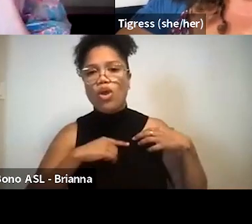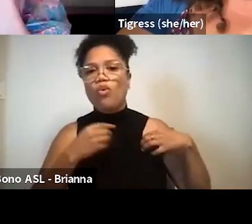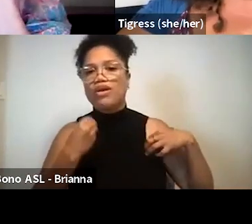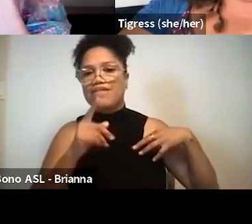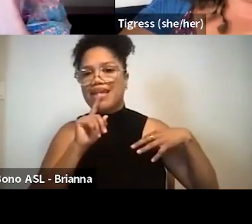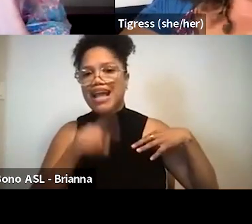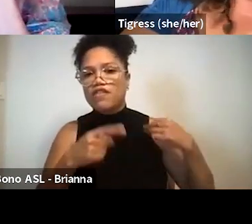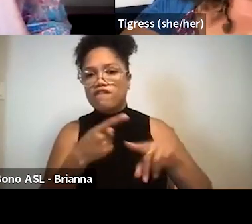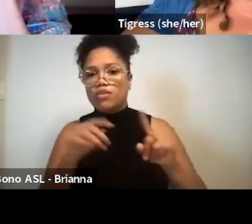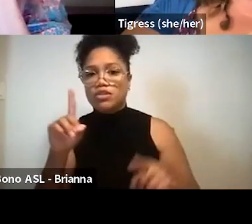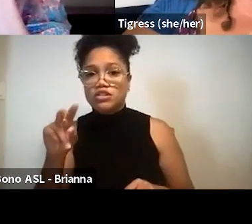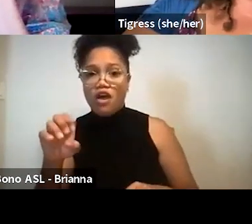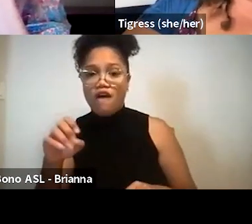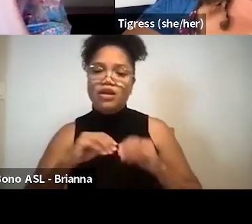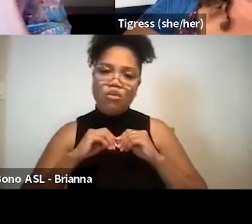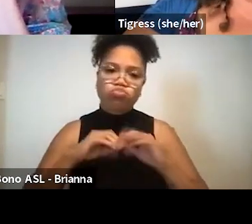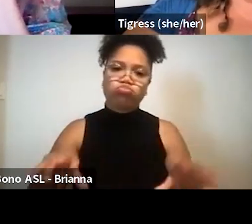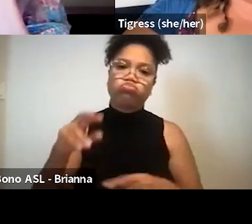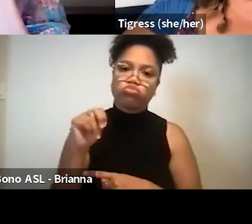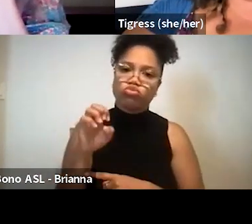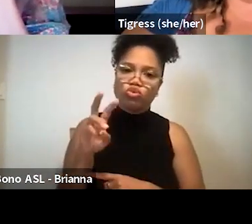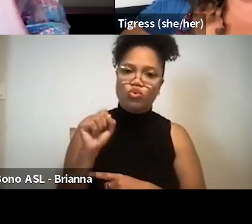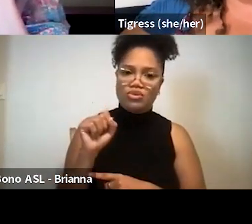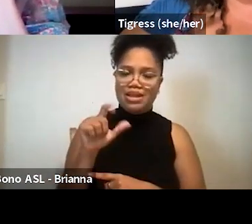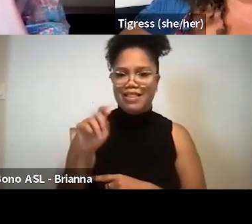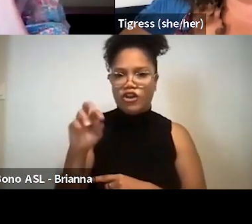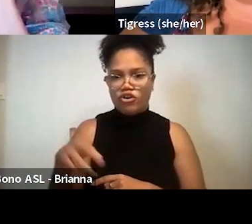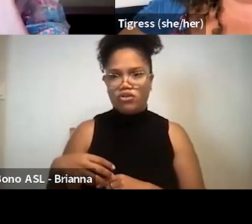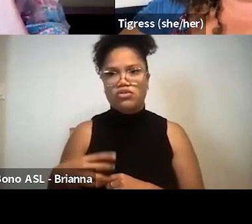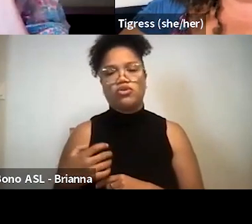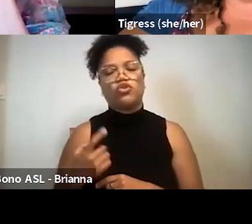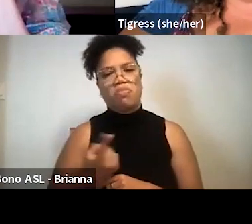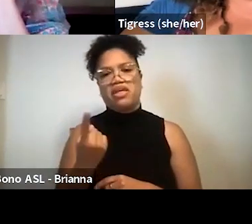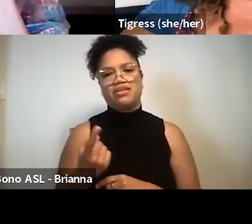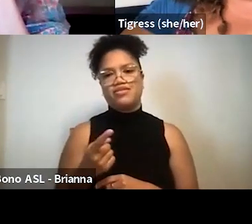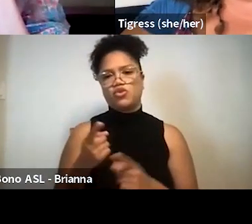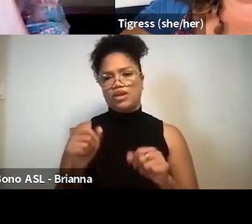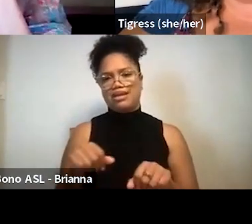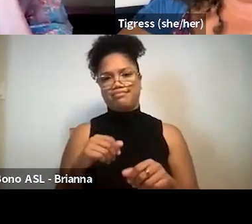and we'll share it out through our newsletter or through our social media posts or something like that so that you can still get your questions answered.